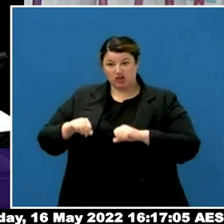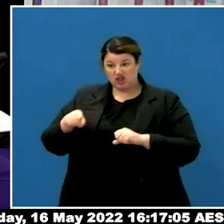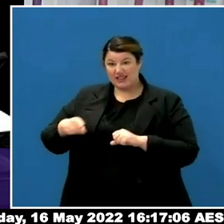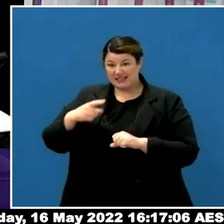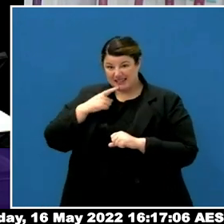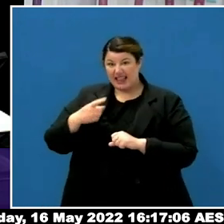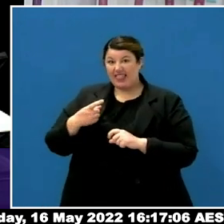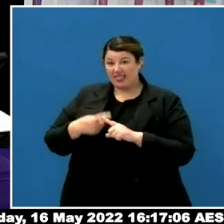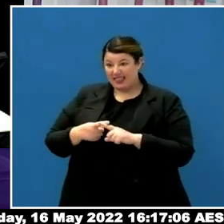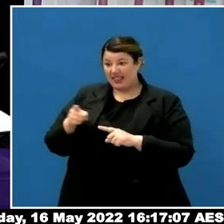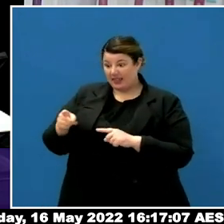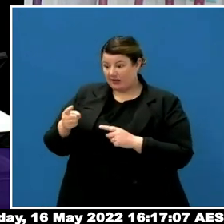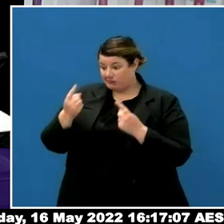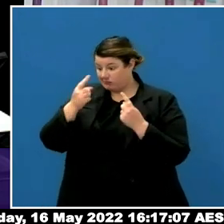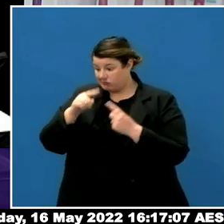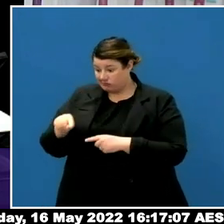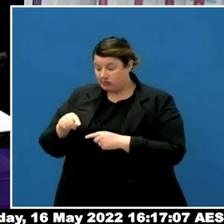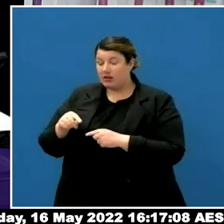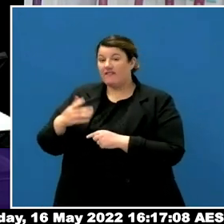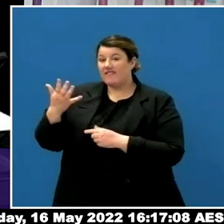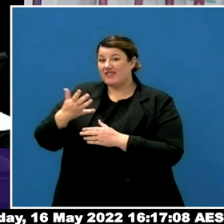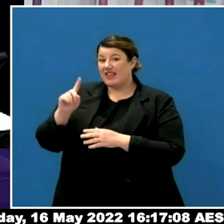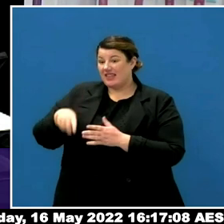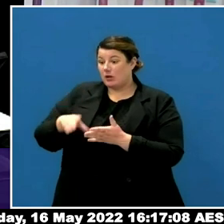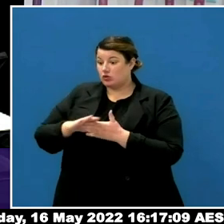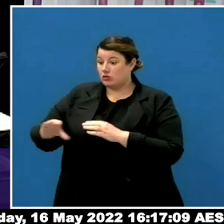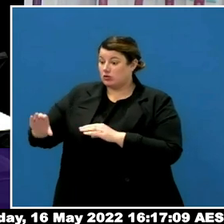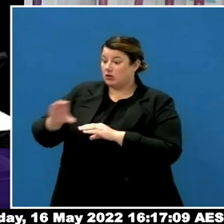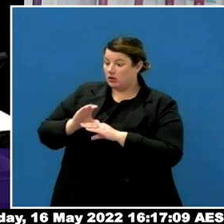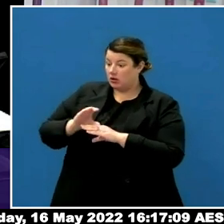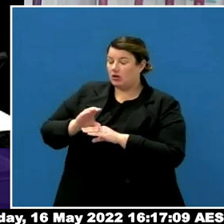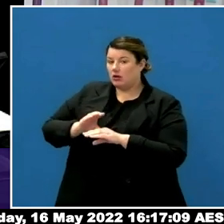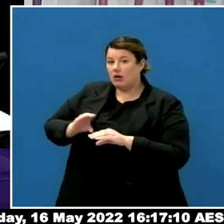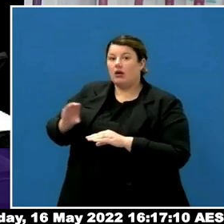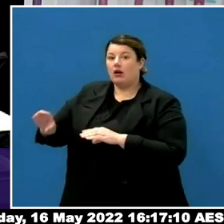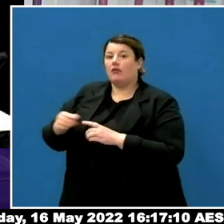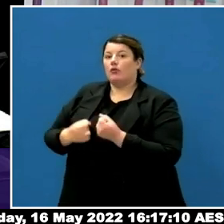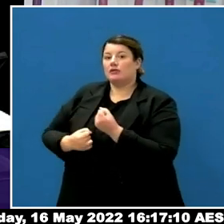Correct. But it still wasn't going to be enough for Toby to attend Afford for 12